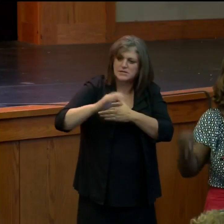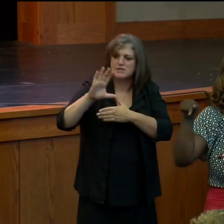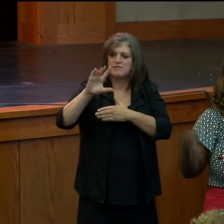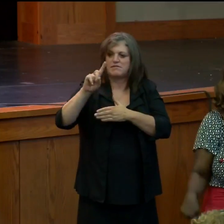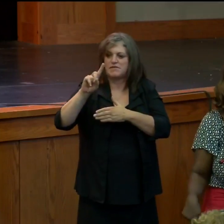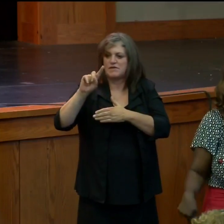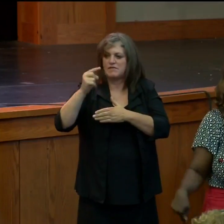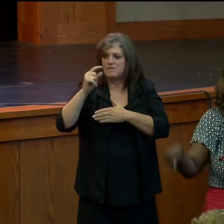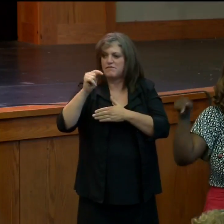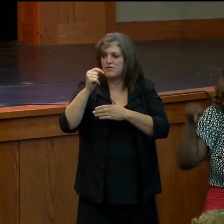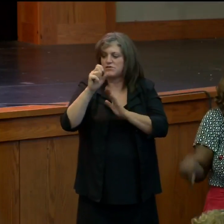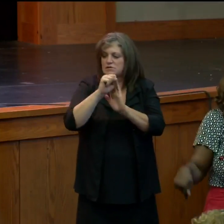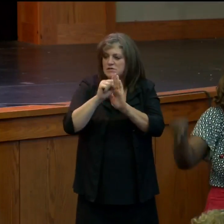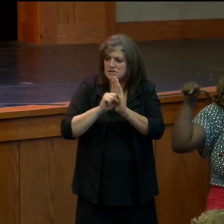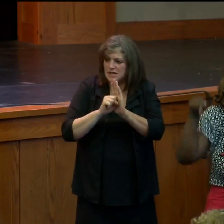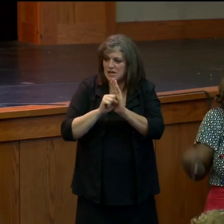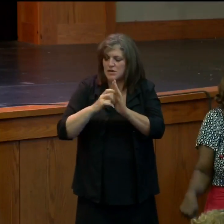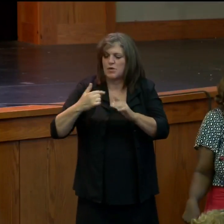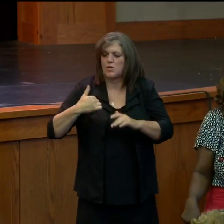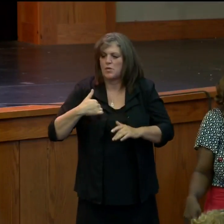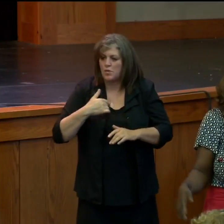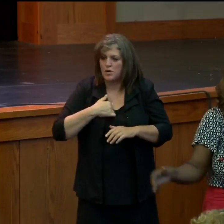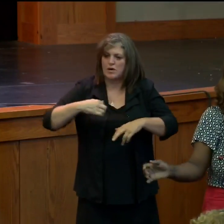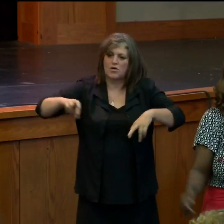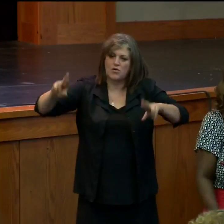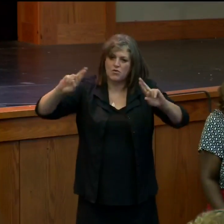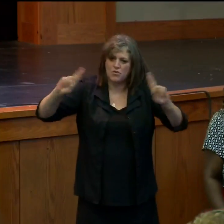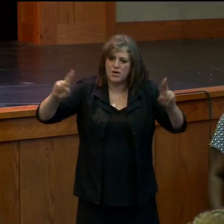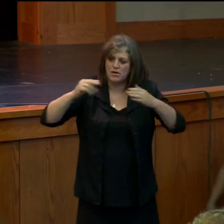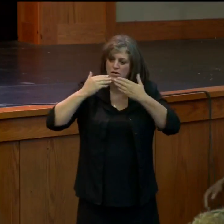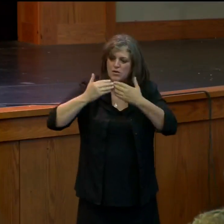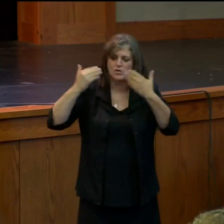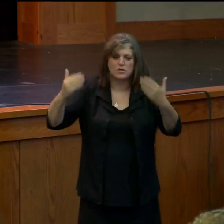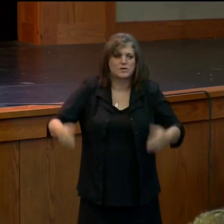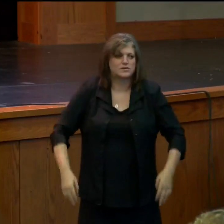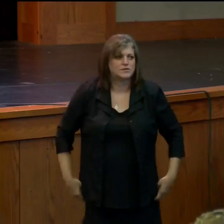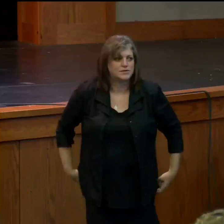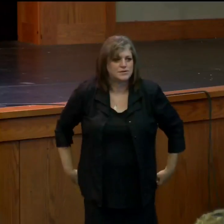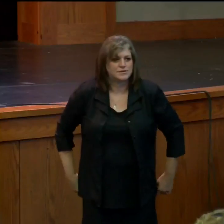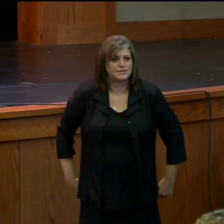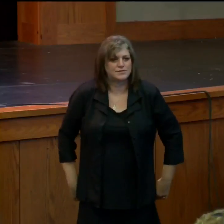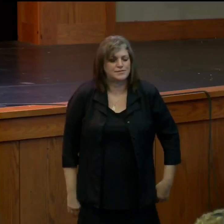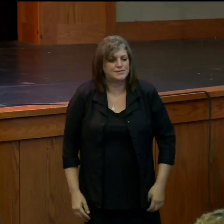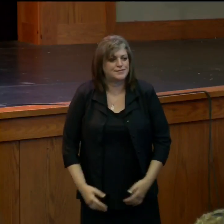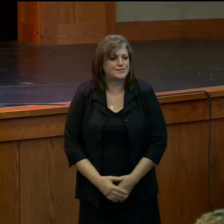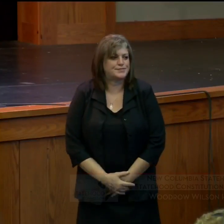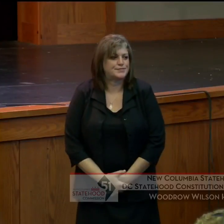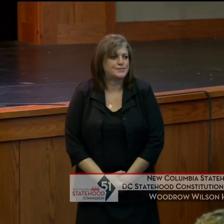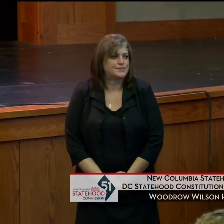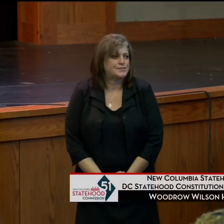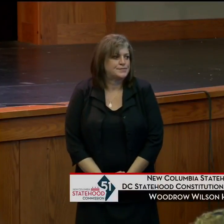STATE. WE ARE READY. THANK YOU VERY MUCH.